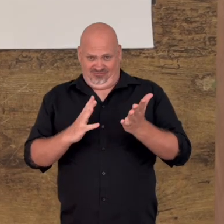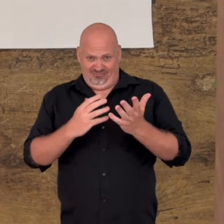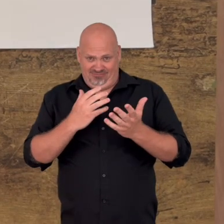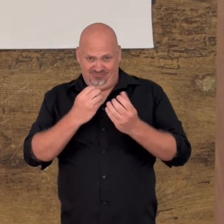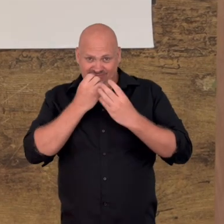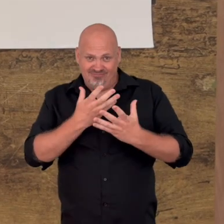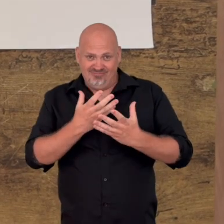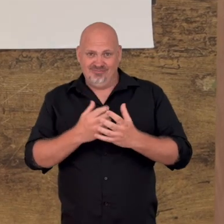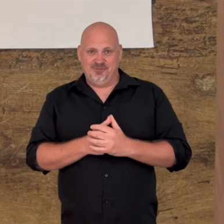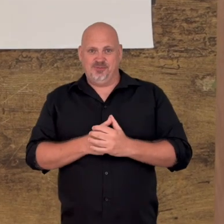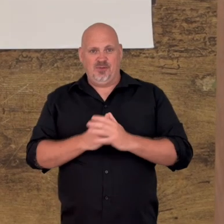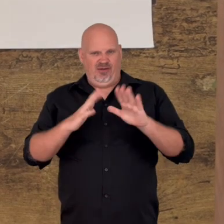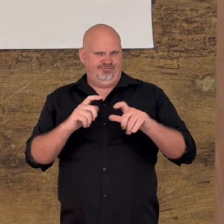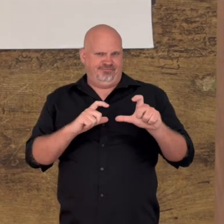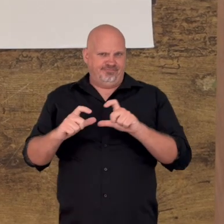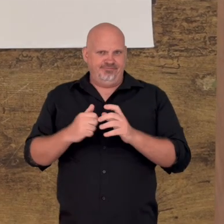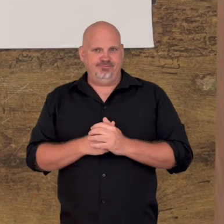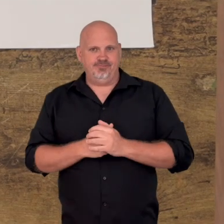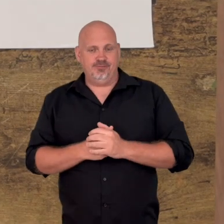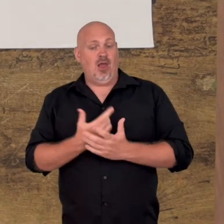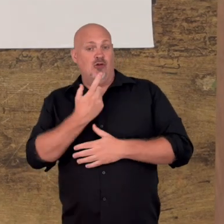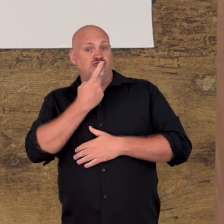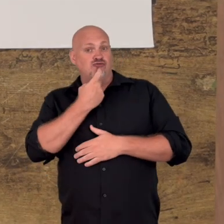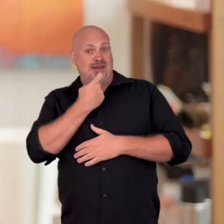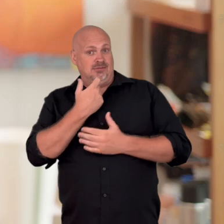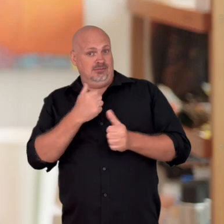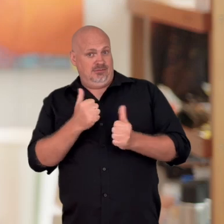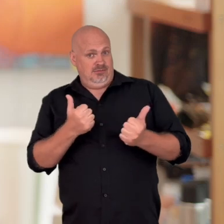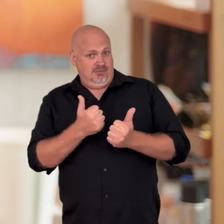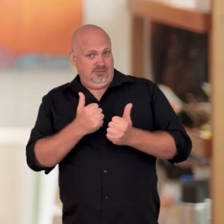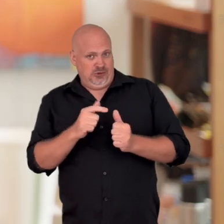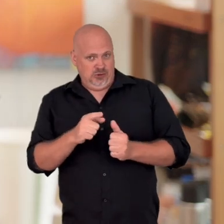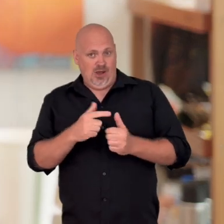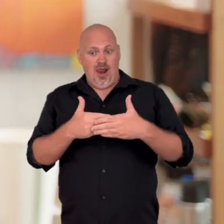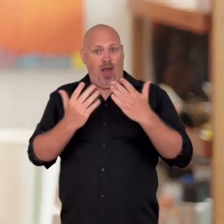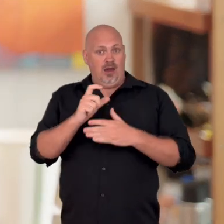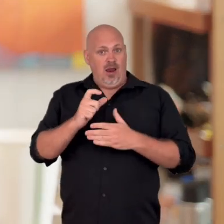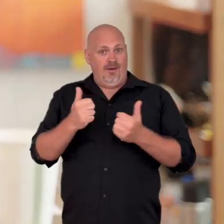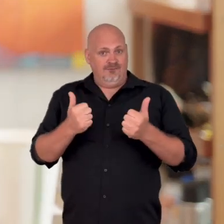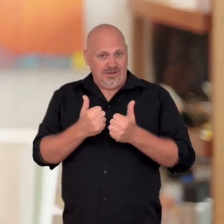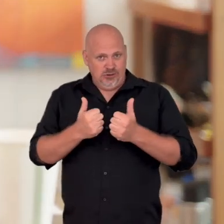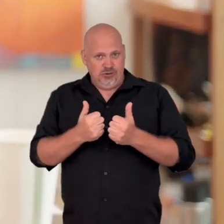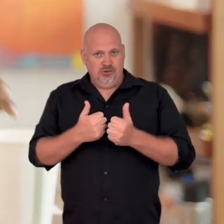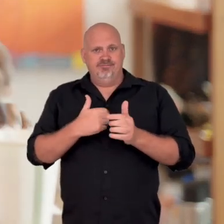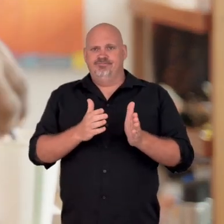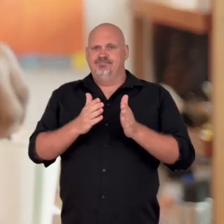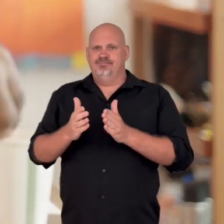we go to the dark color wait for it to dry let's paint this the stem why I am painting the yellow last